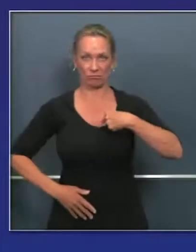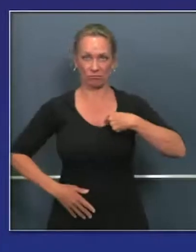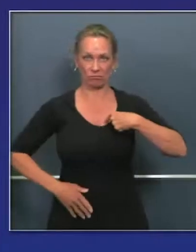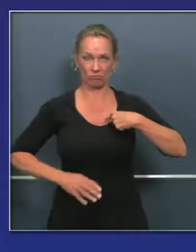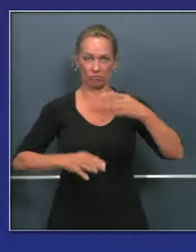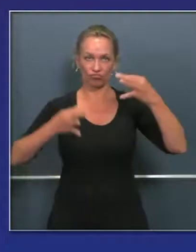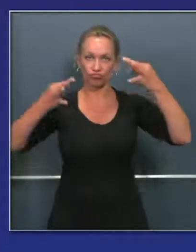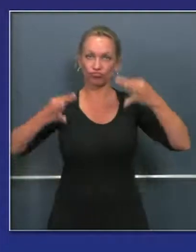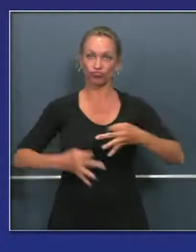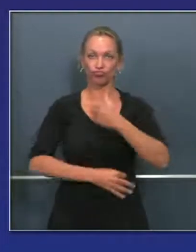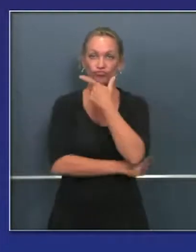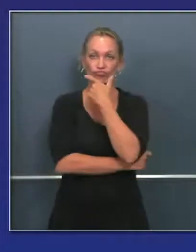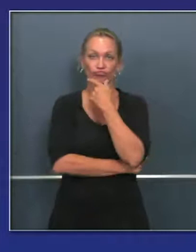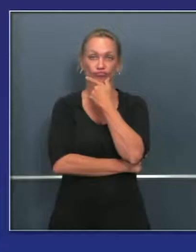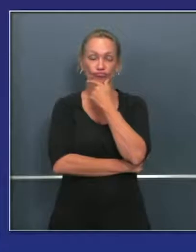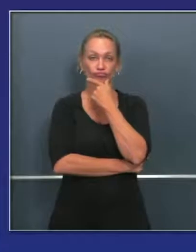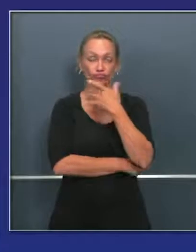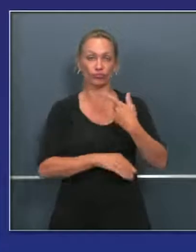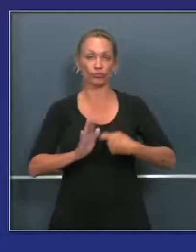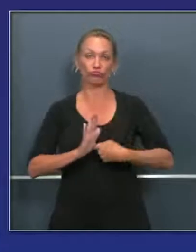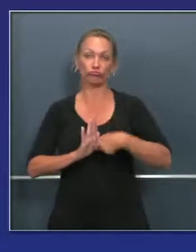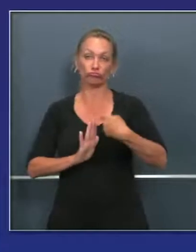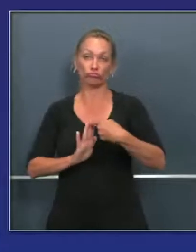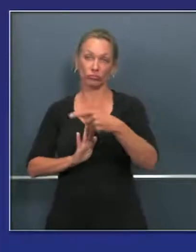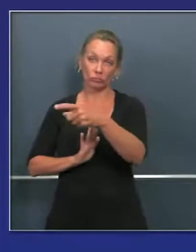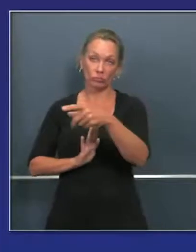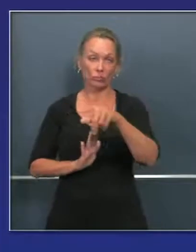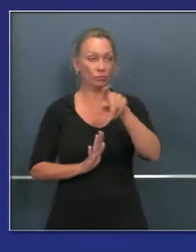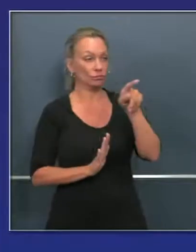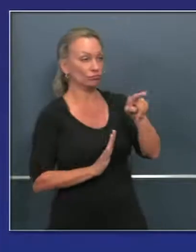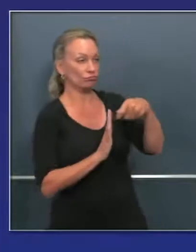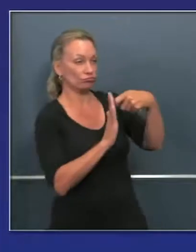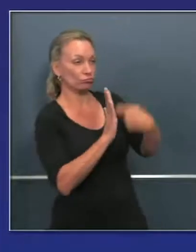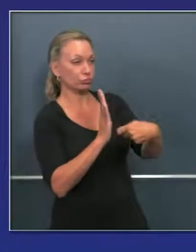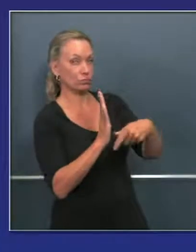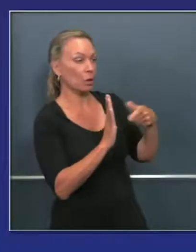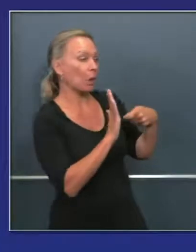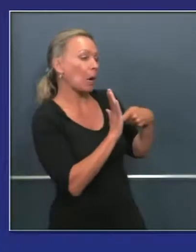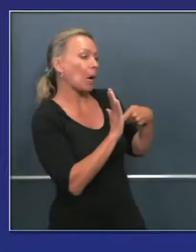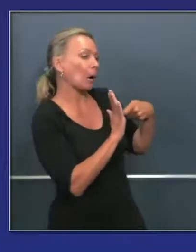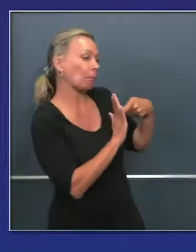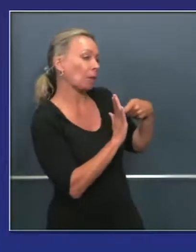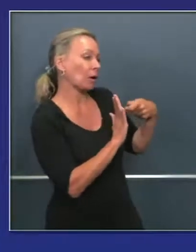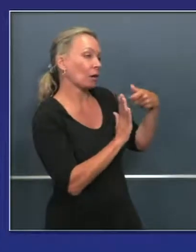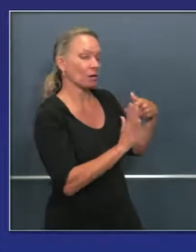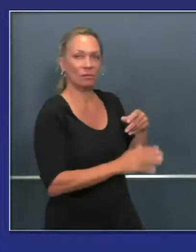elected officials make that determination as to when they are prepared to safely reopen we